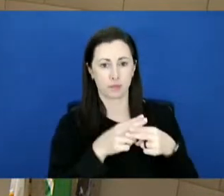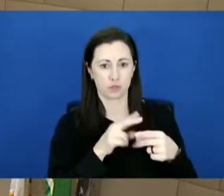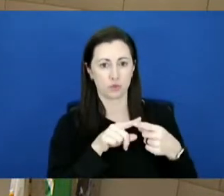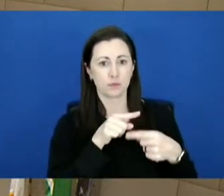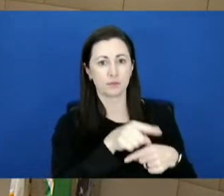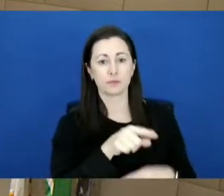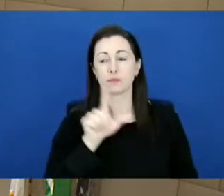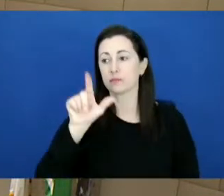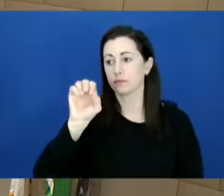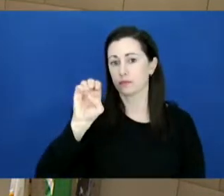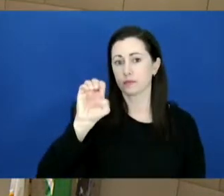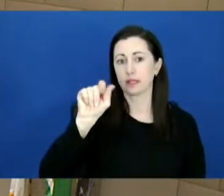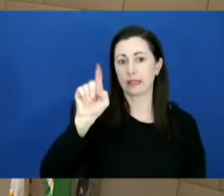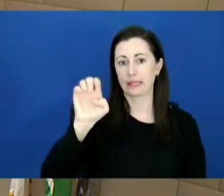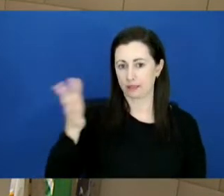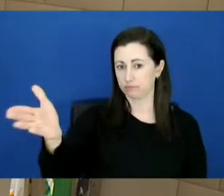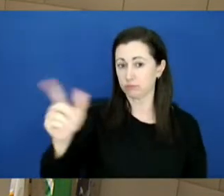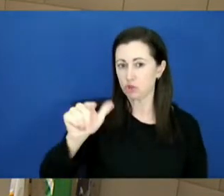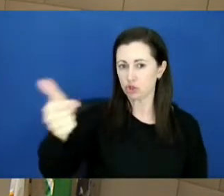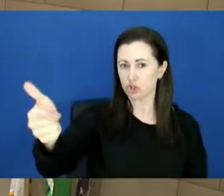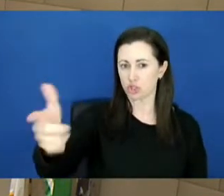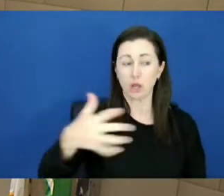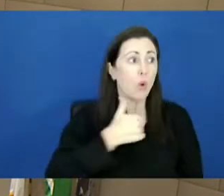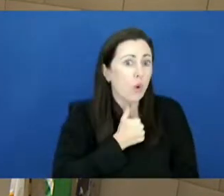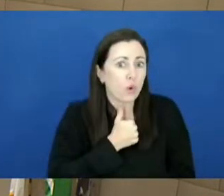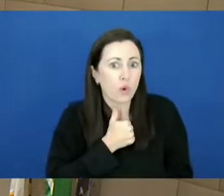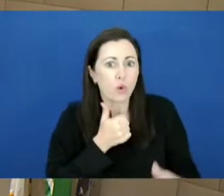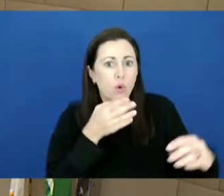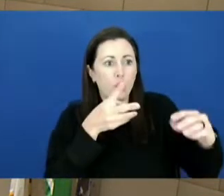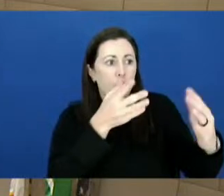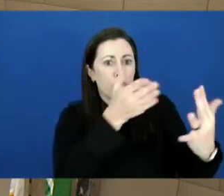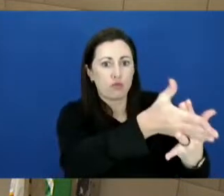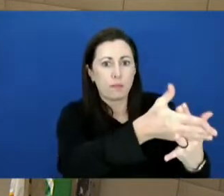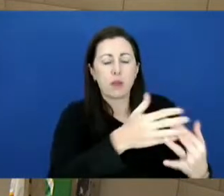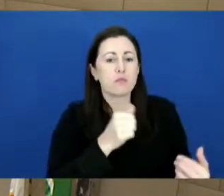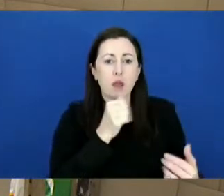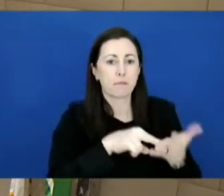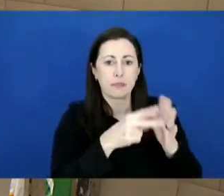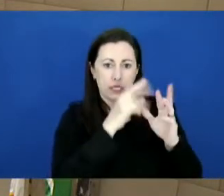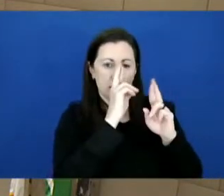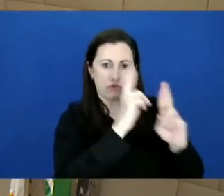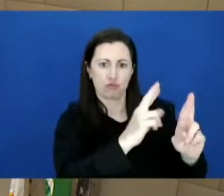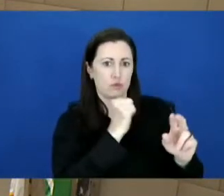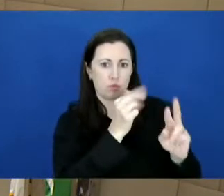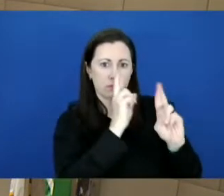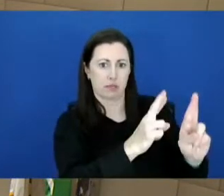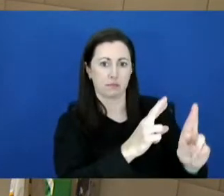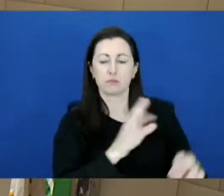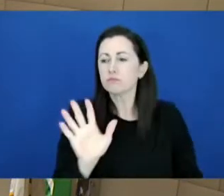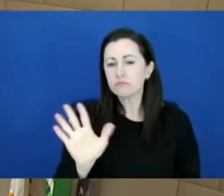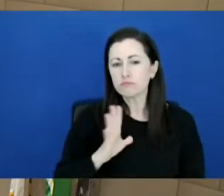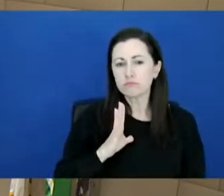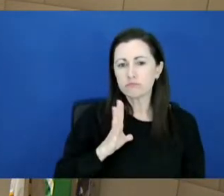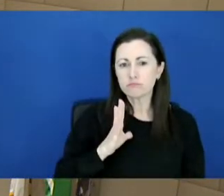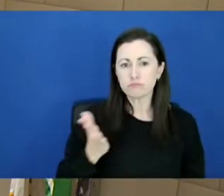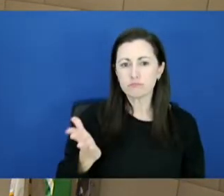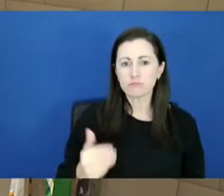YES, I HAPPEN TO MENTION TO HIM THAT -- COMMISSIONER LEAKE,